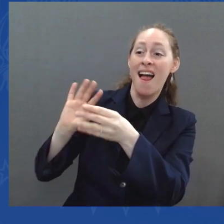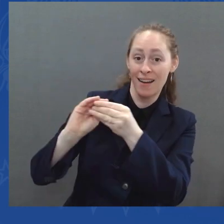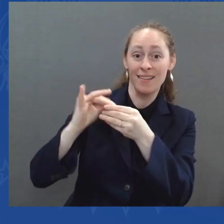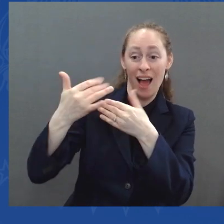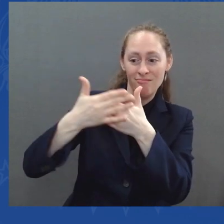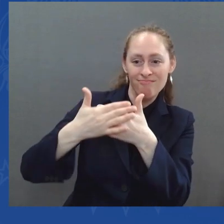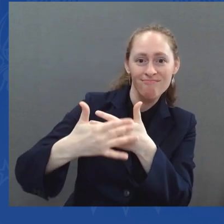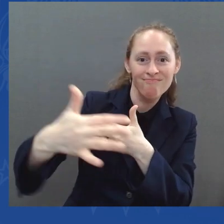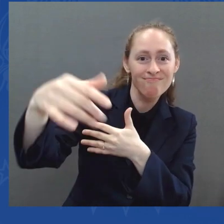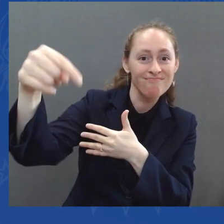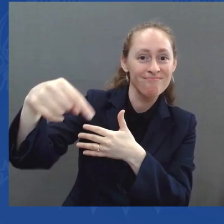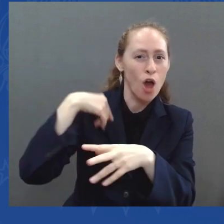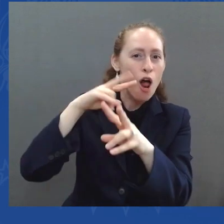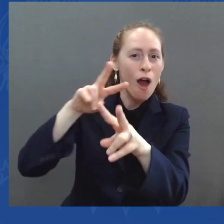And it is now my great privilege